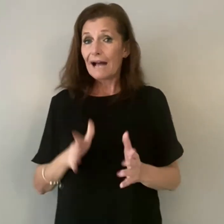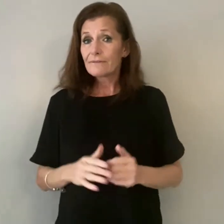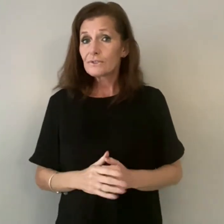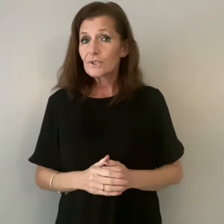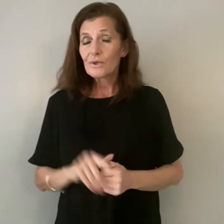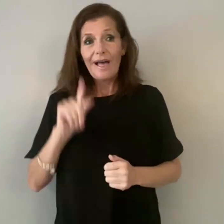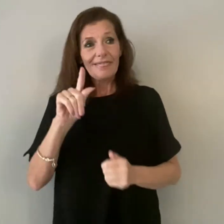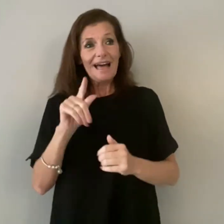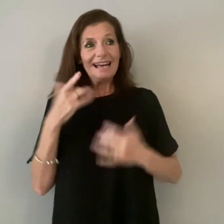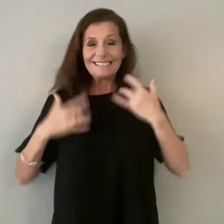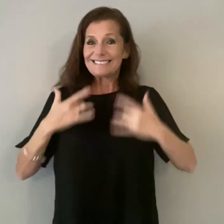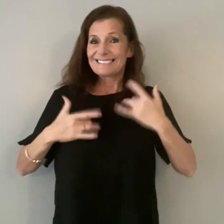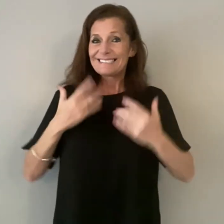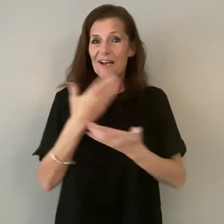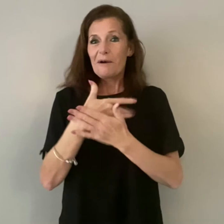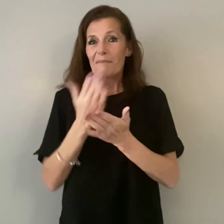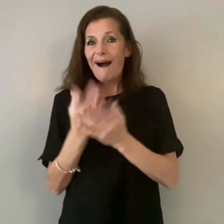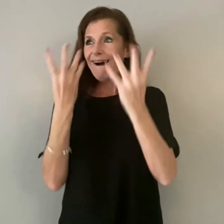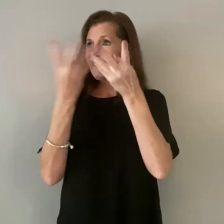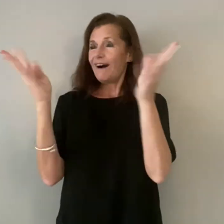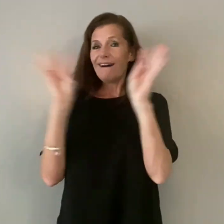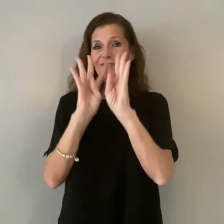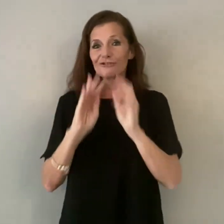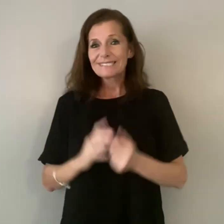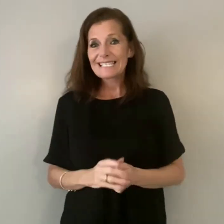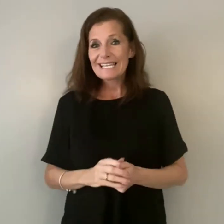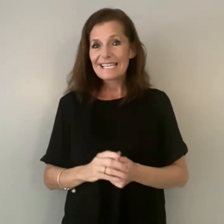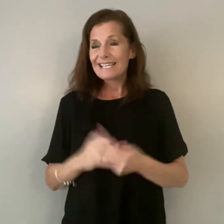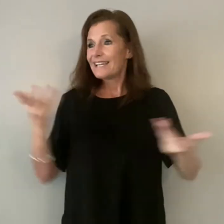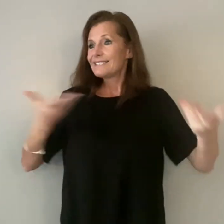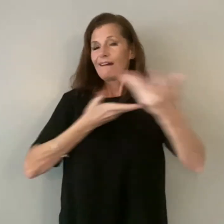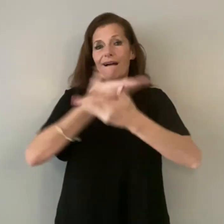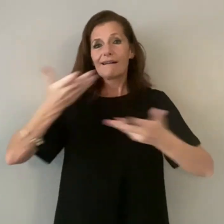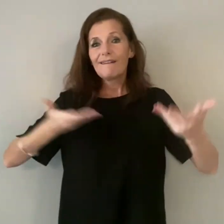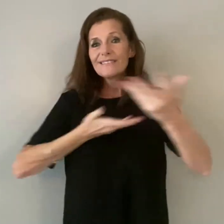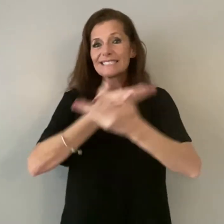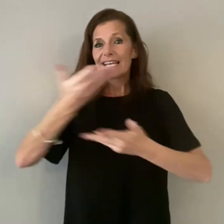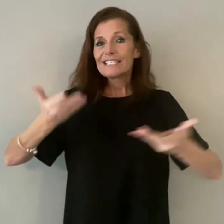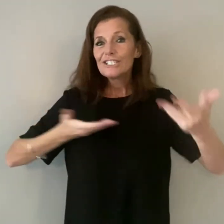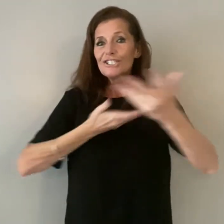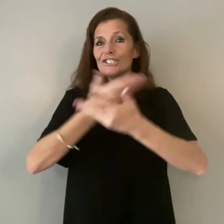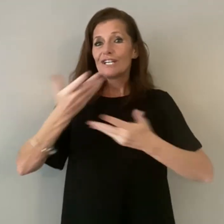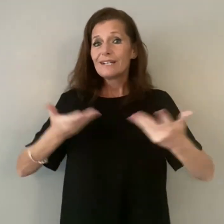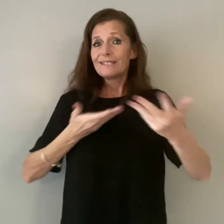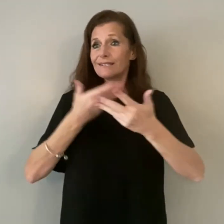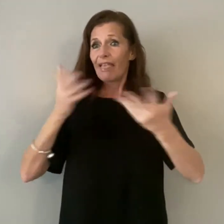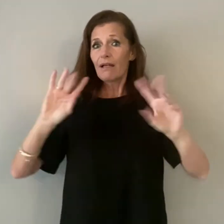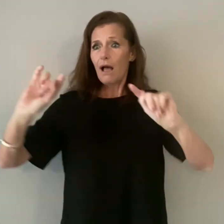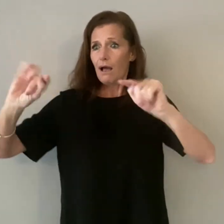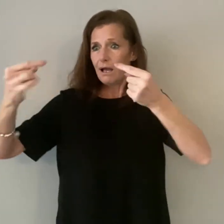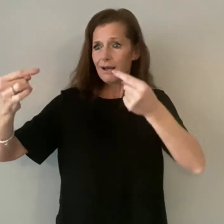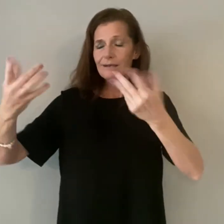at least that's a really exciting part of being a trustee is having conversations that do oppose